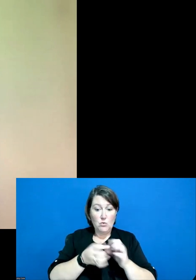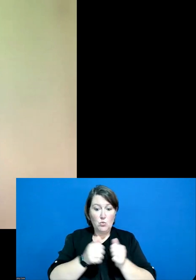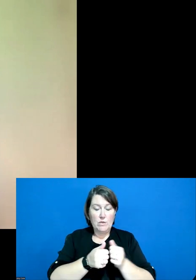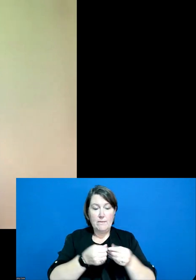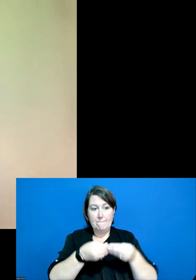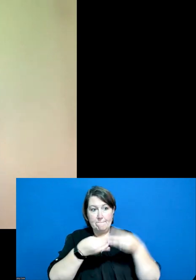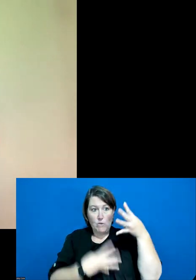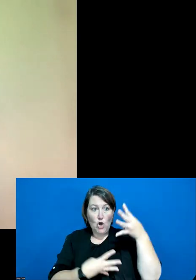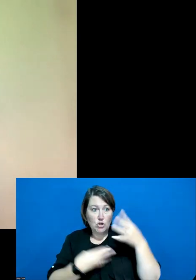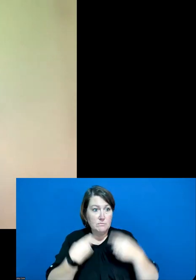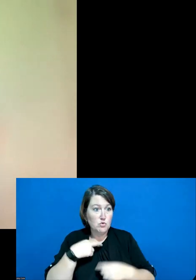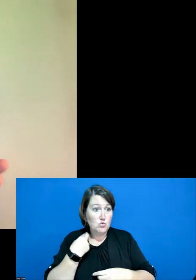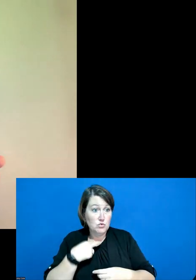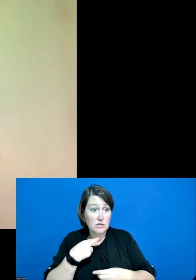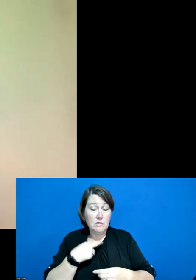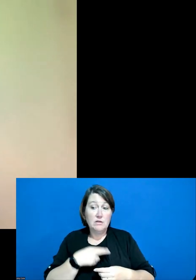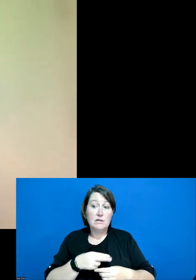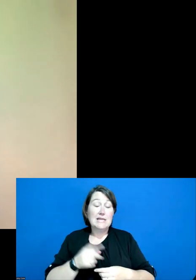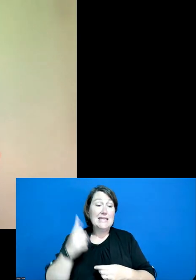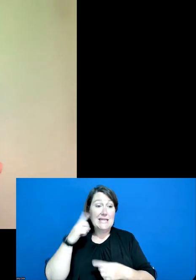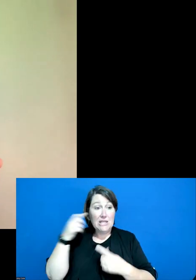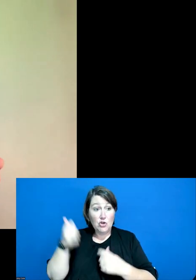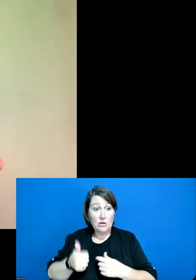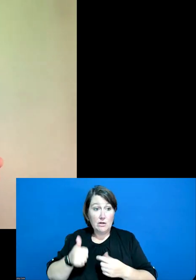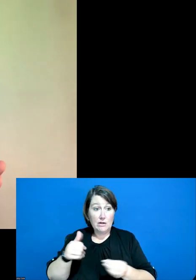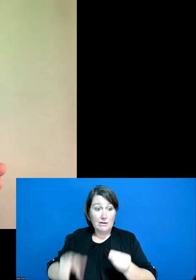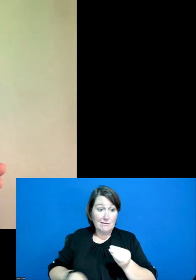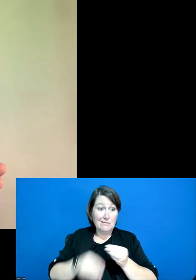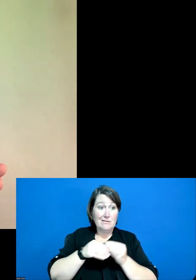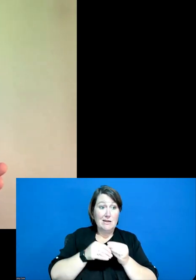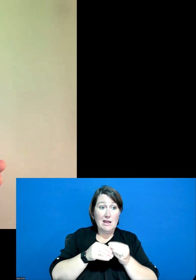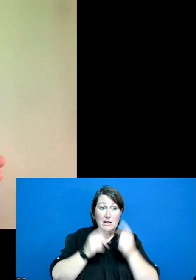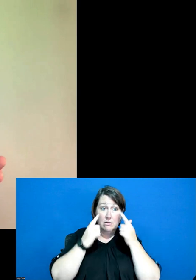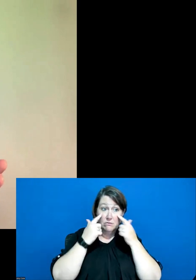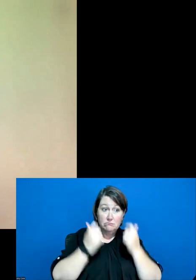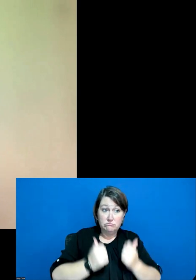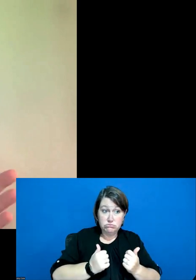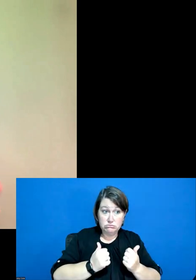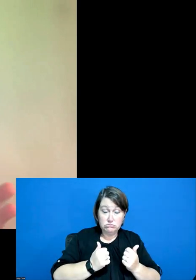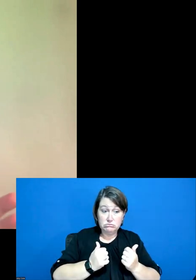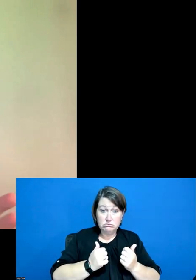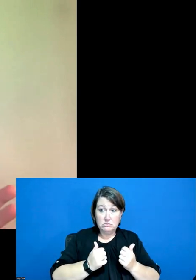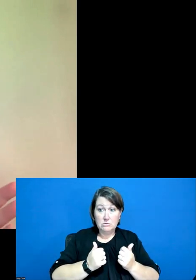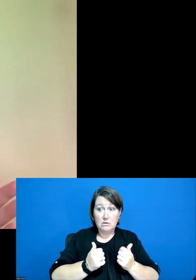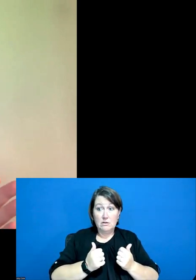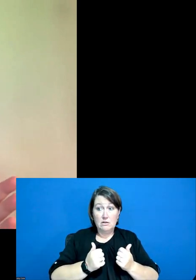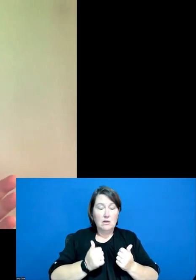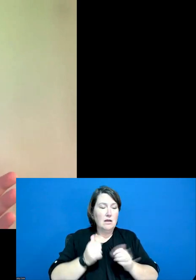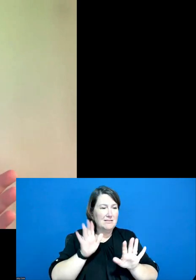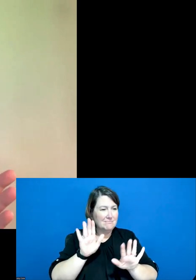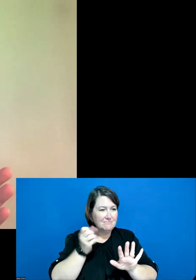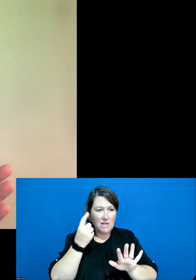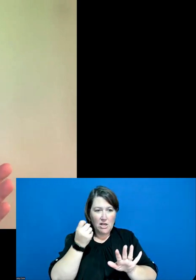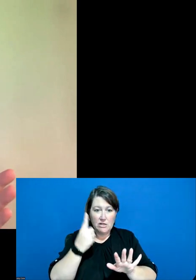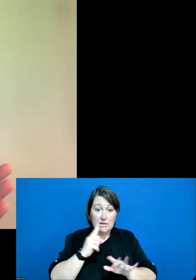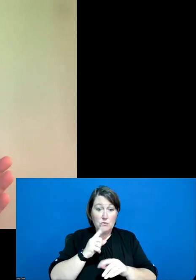But when you look at hearing loss, in addition to low vision, Um, keep in mind that we don't know if it's depth blind.